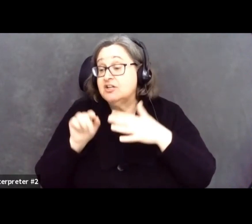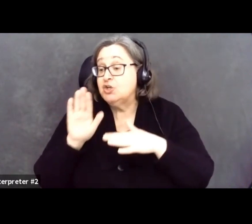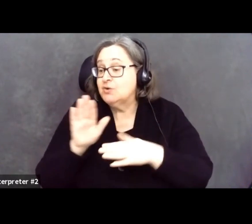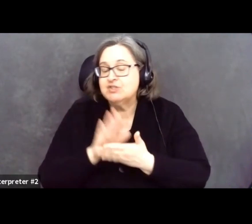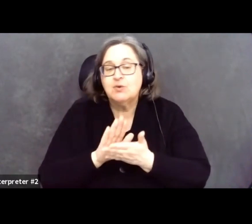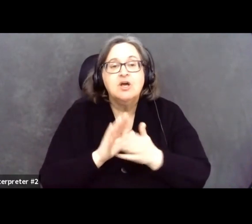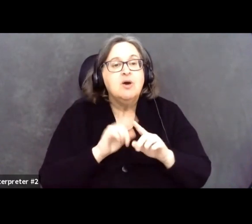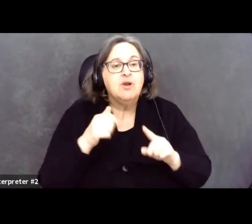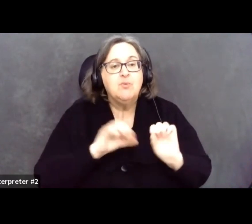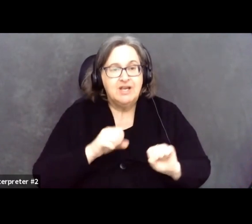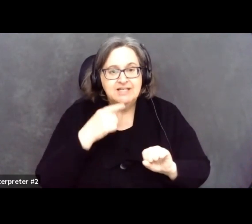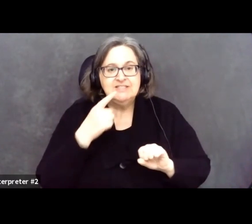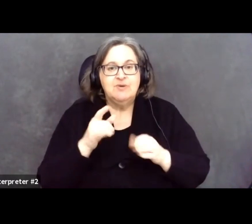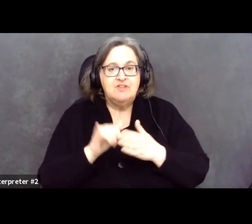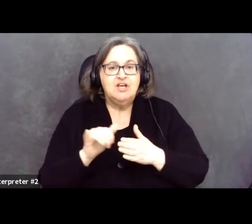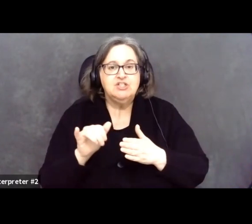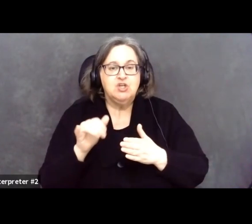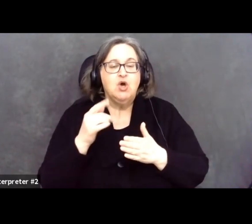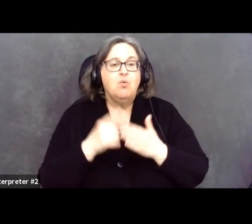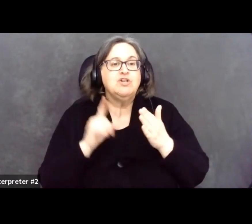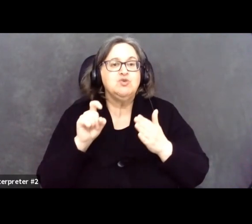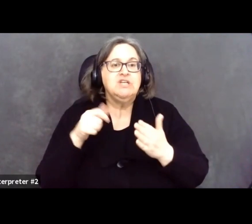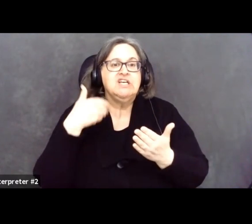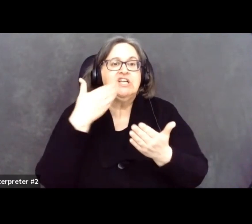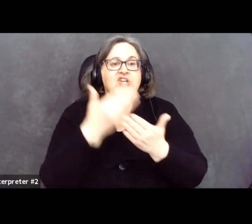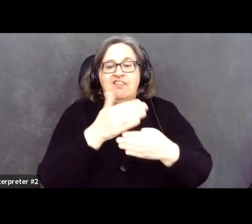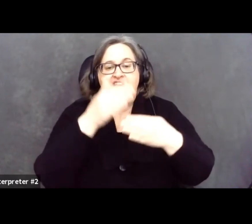We can tell them this is where you need to get to. How you get to that